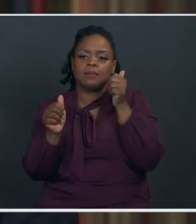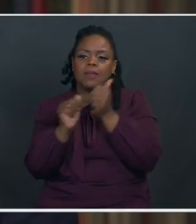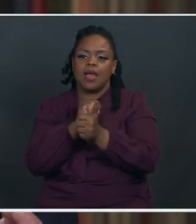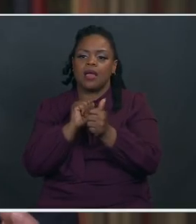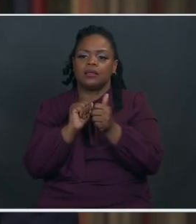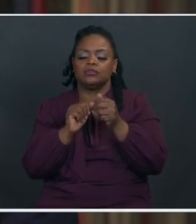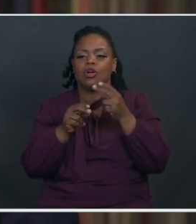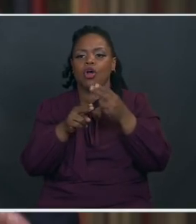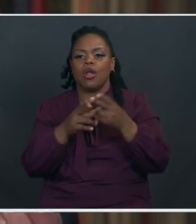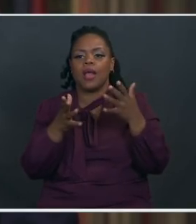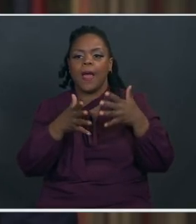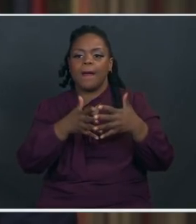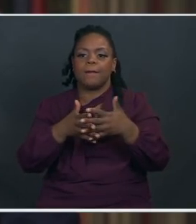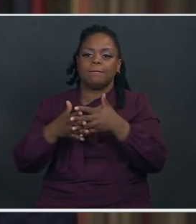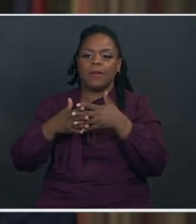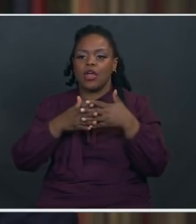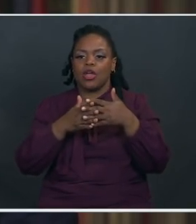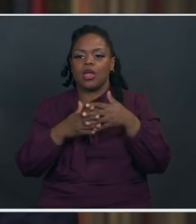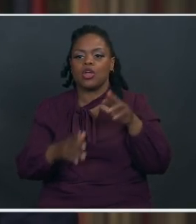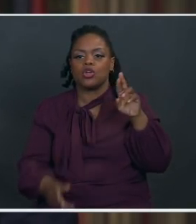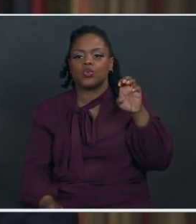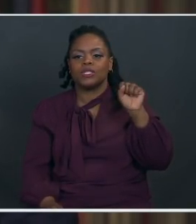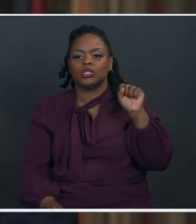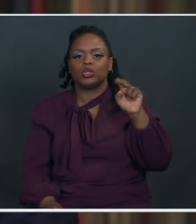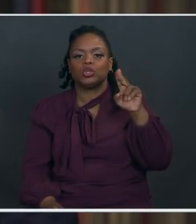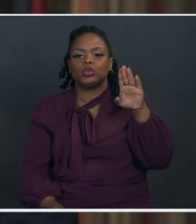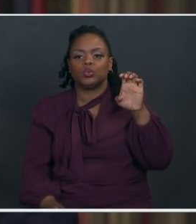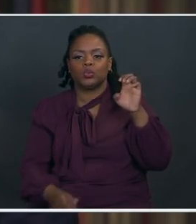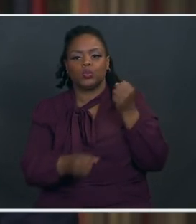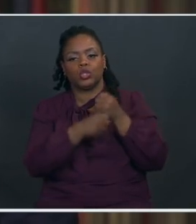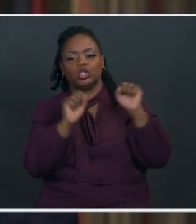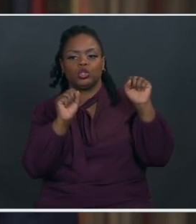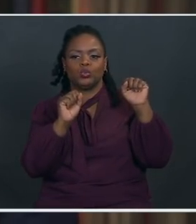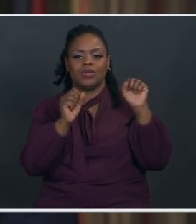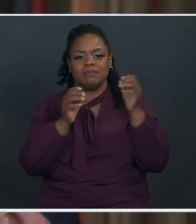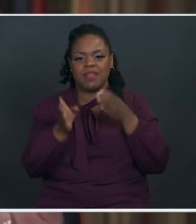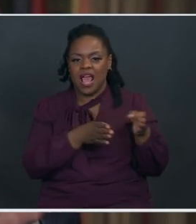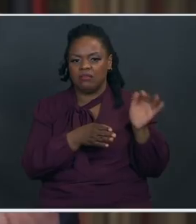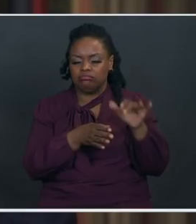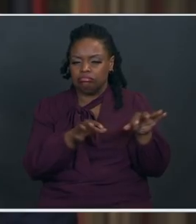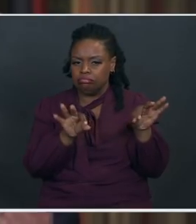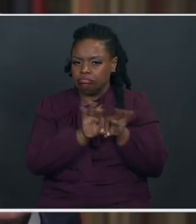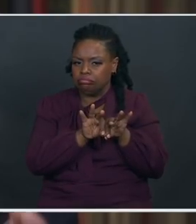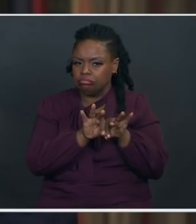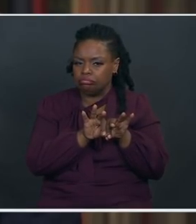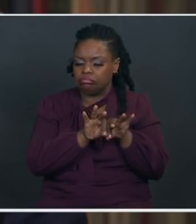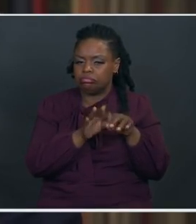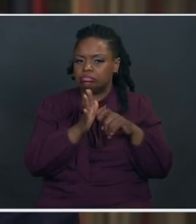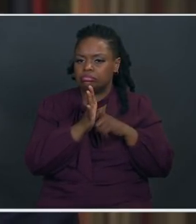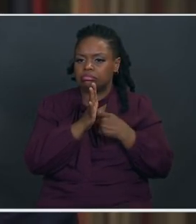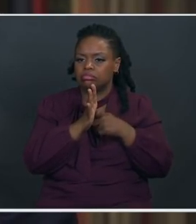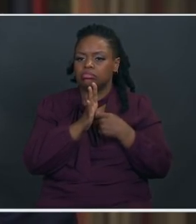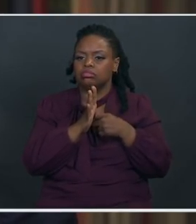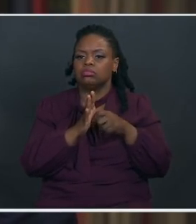which dedicates needed money for vaccinators and for the administration of vaccines.